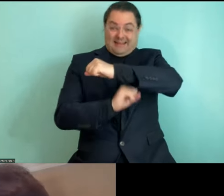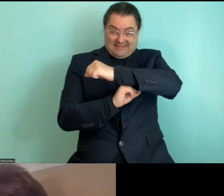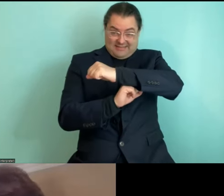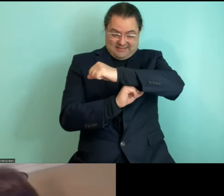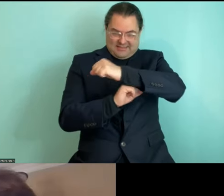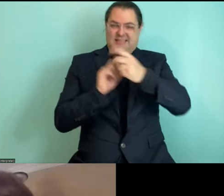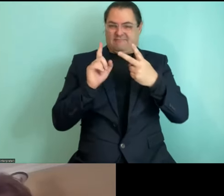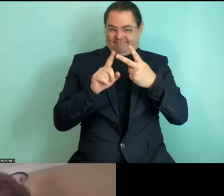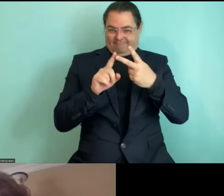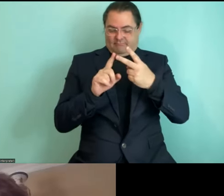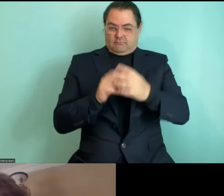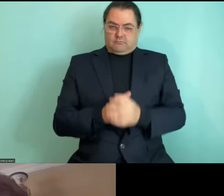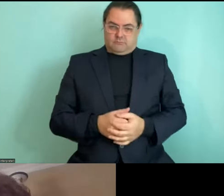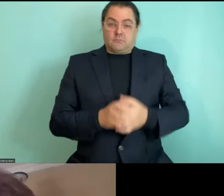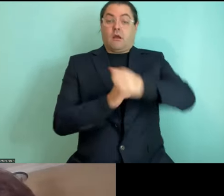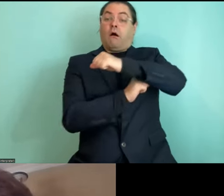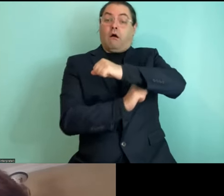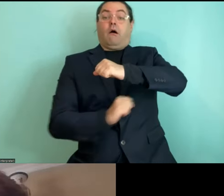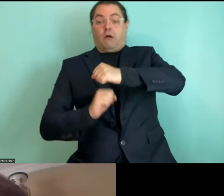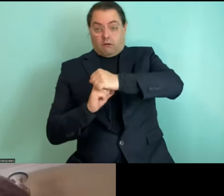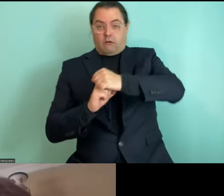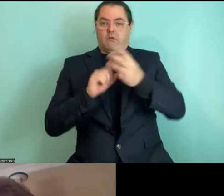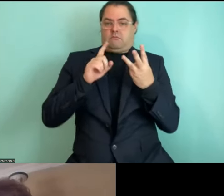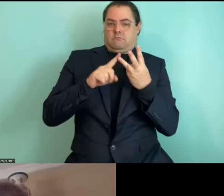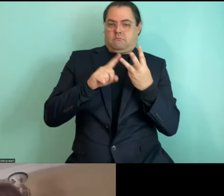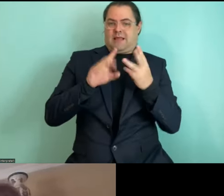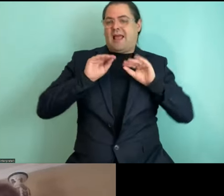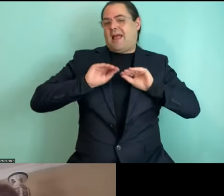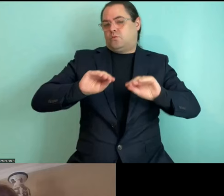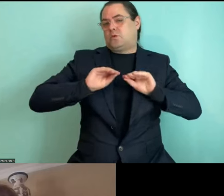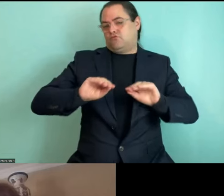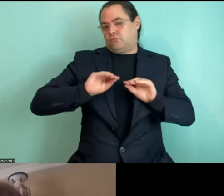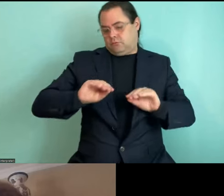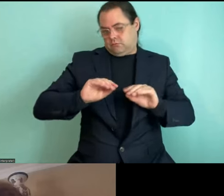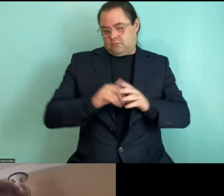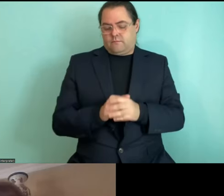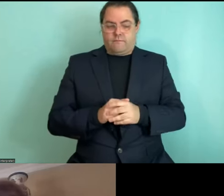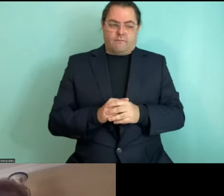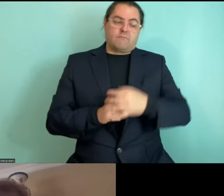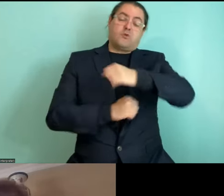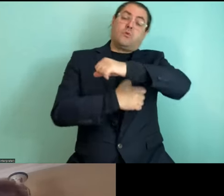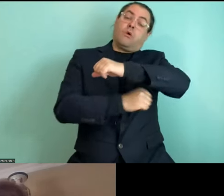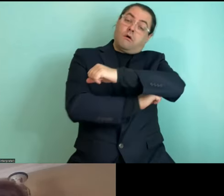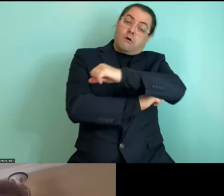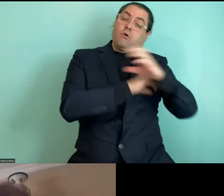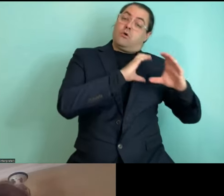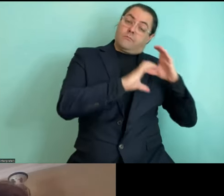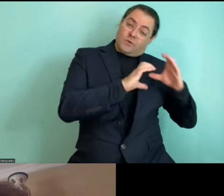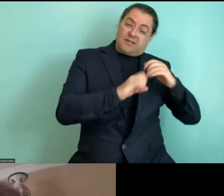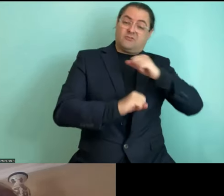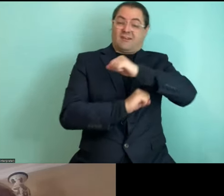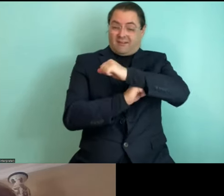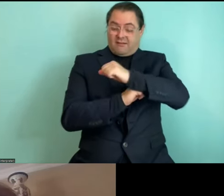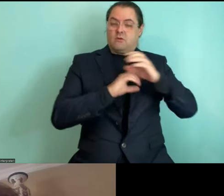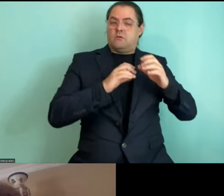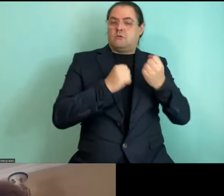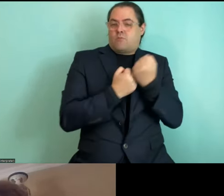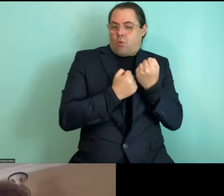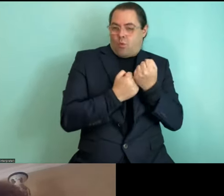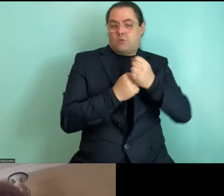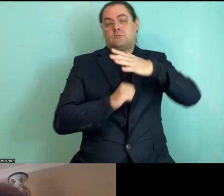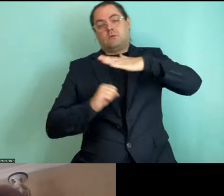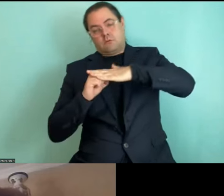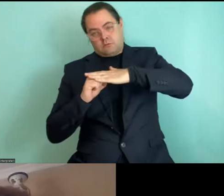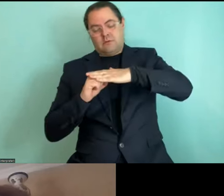10:13:57 more immediate hub so tell me that you let me go home I said the family portal.